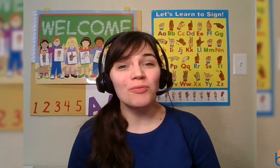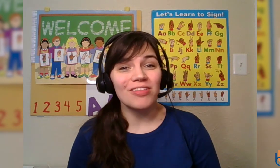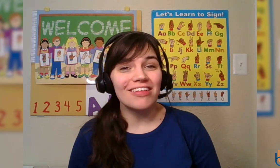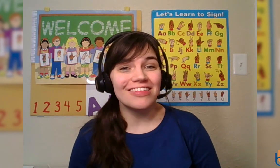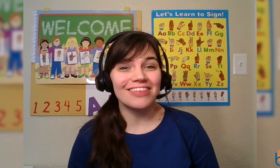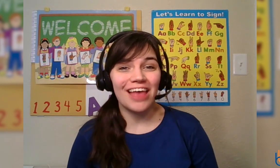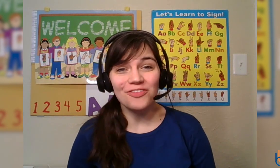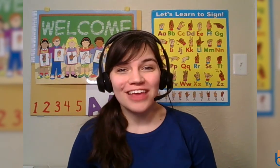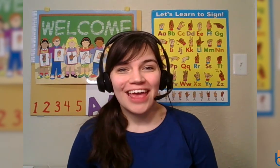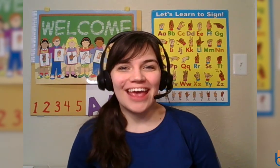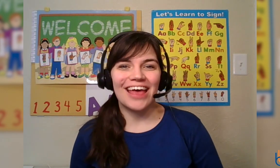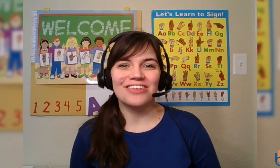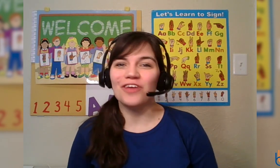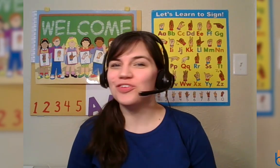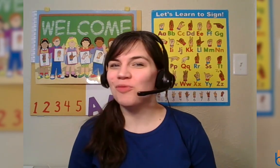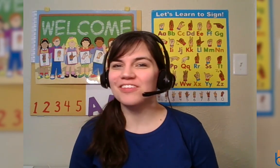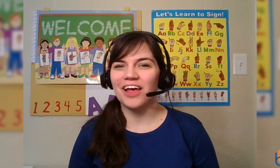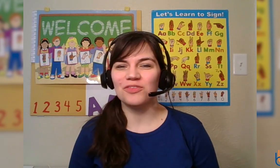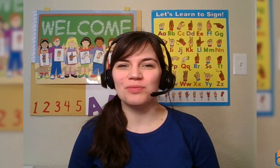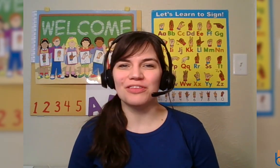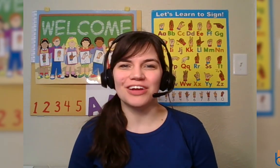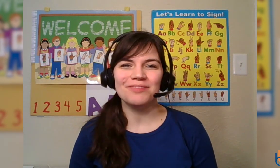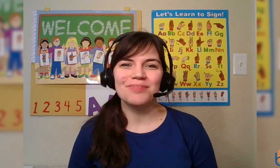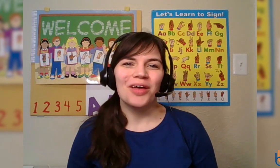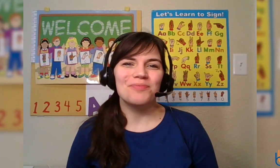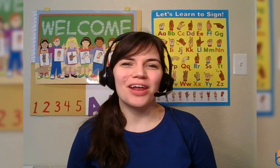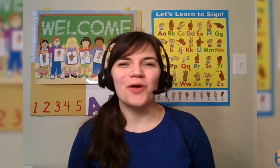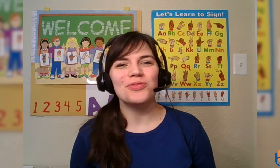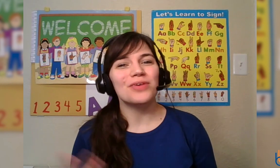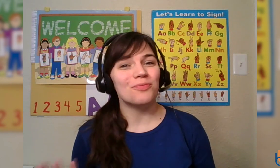more lessons left and a few more signs we'll be learning, but I hope you keep